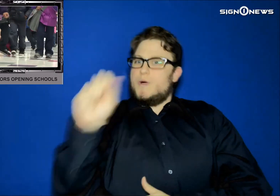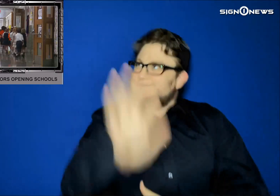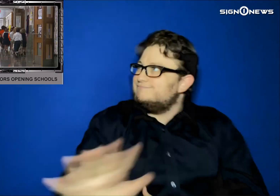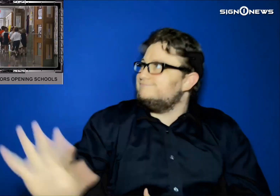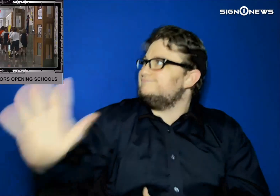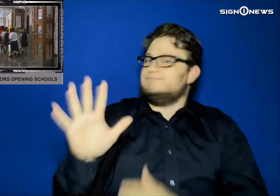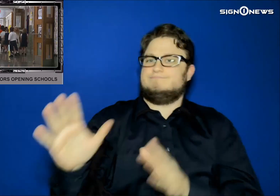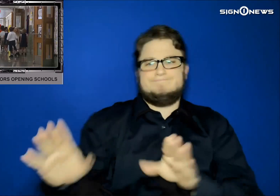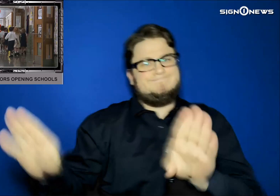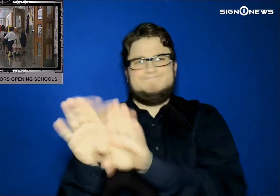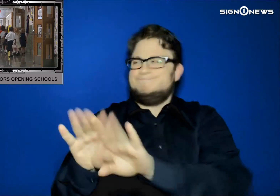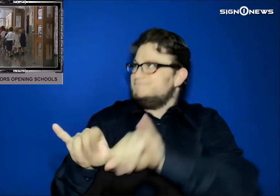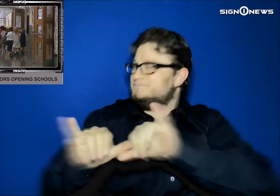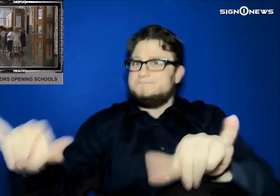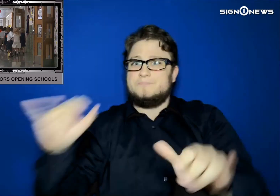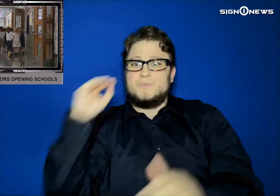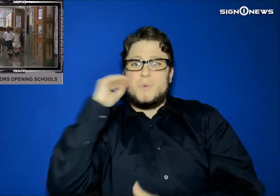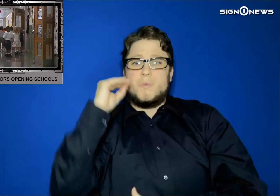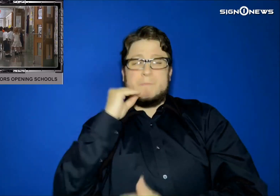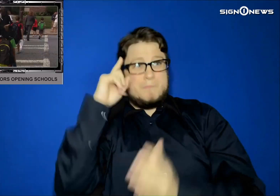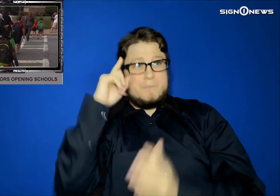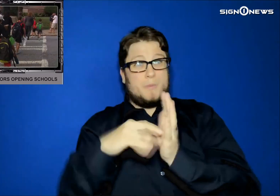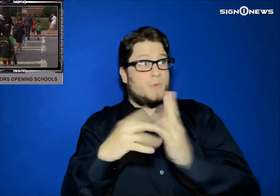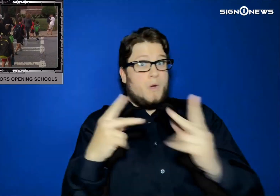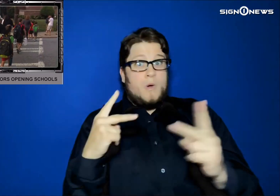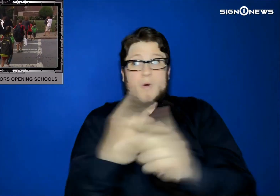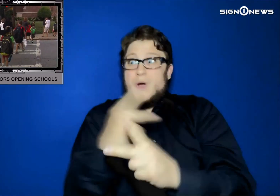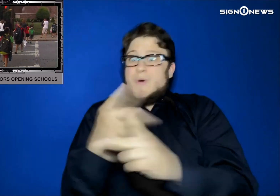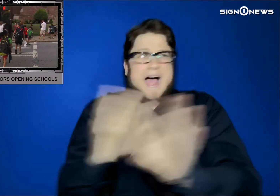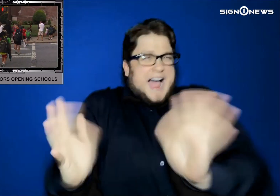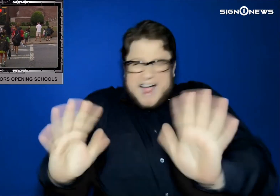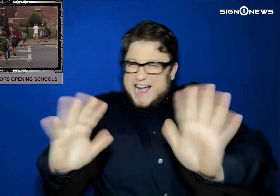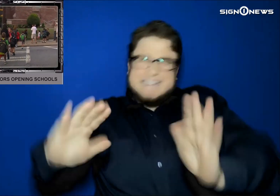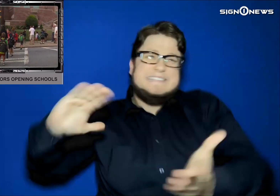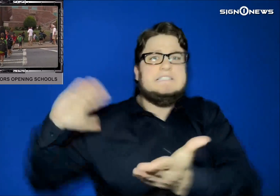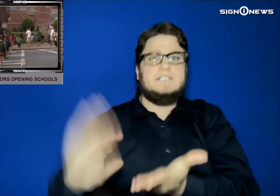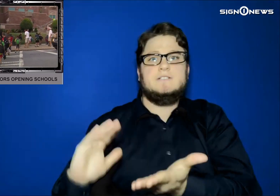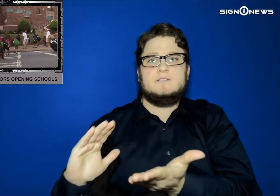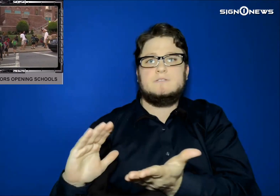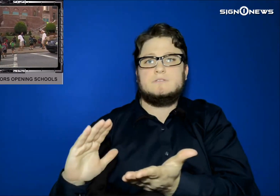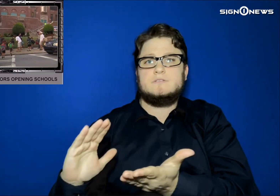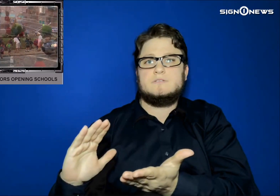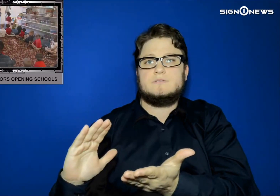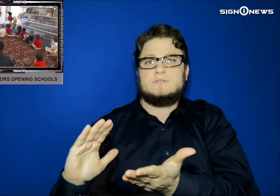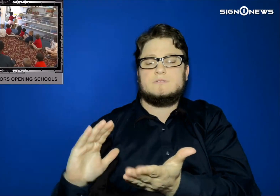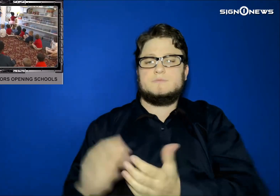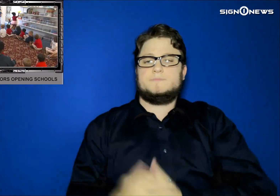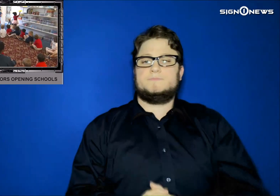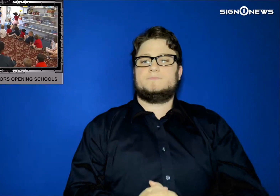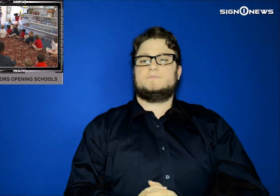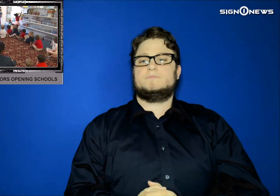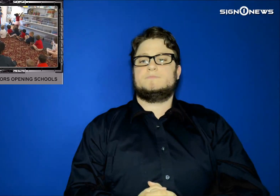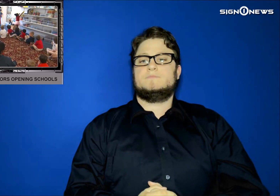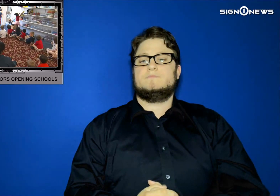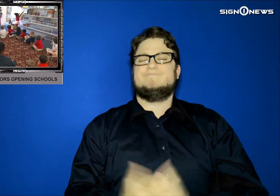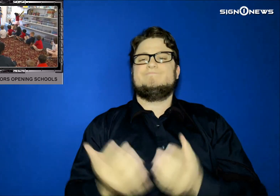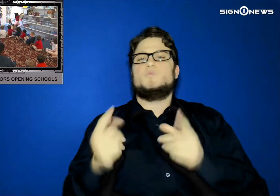nationwide shutdown to keep things from getting worse.